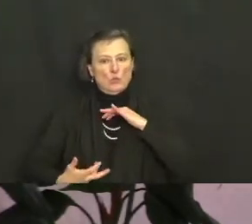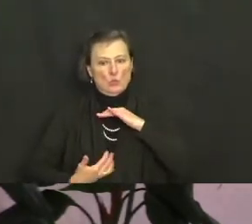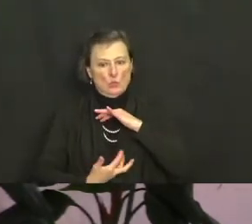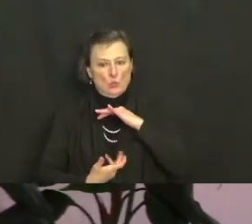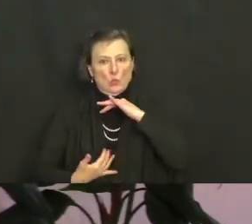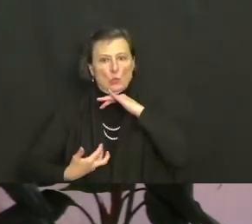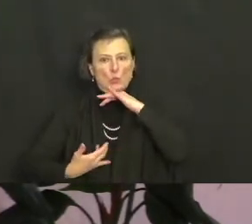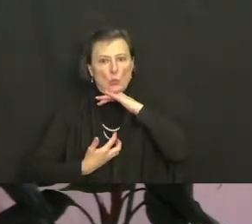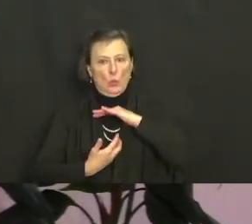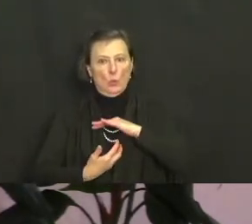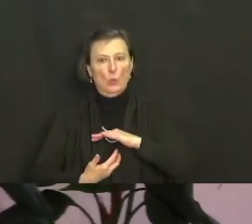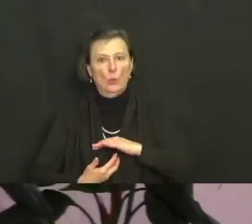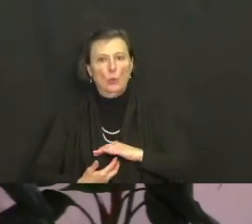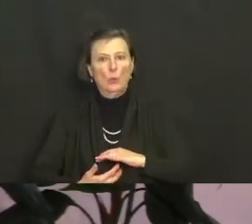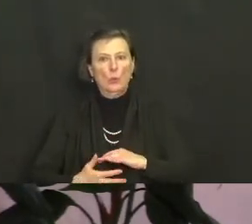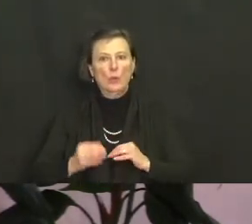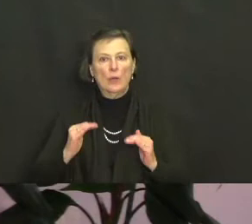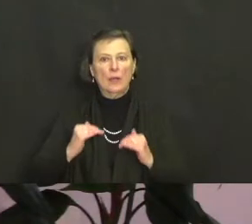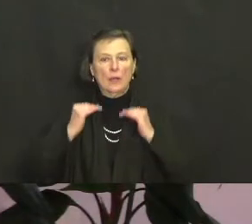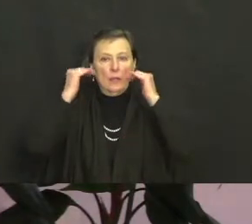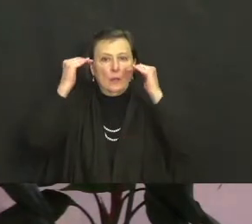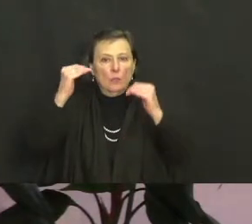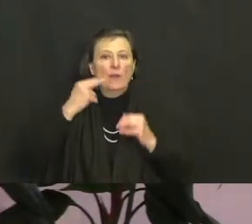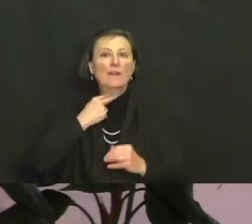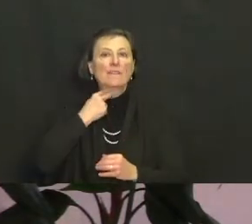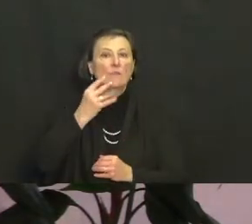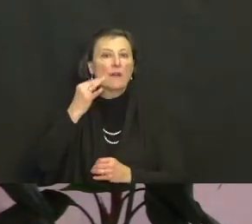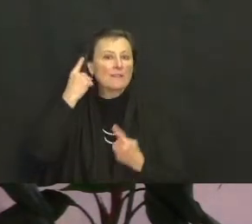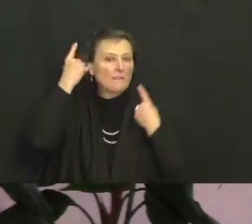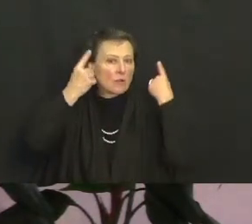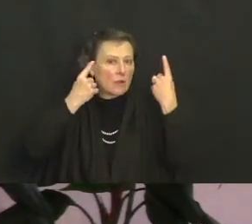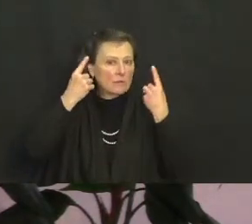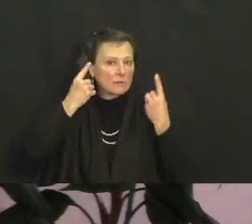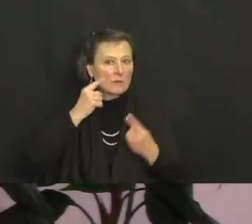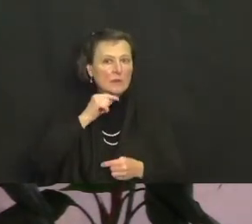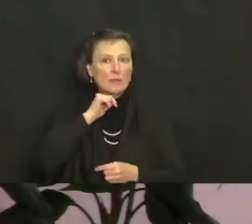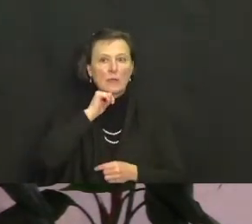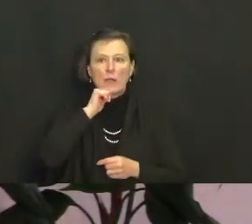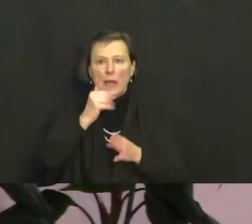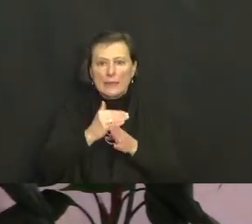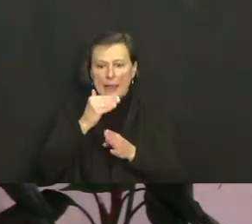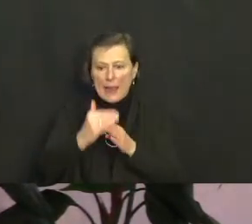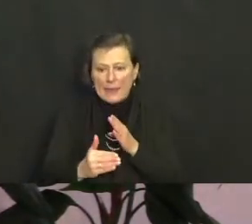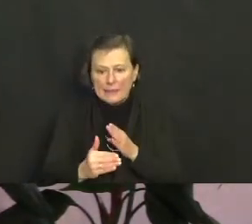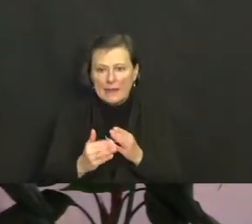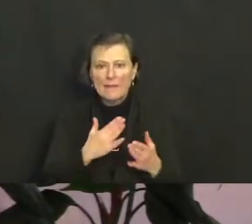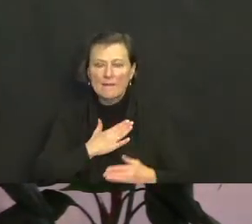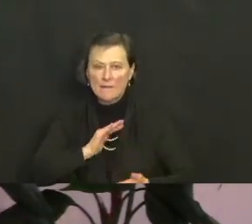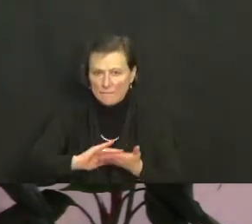the voice of conscience. It requires unending forgiveness.